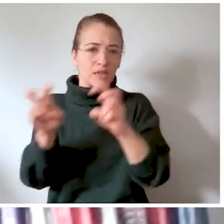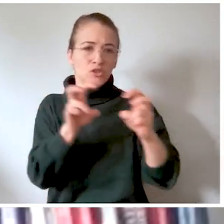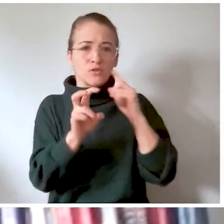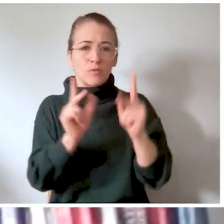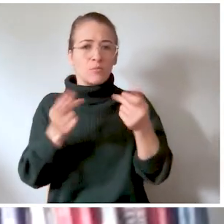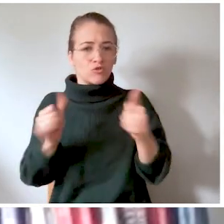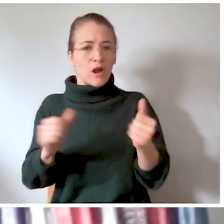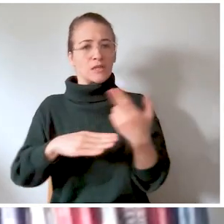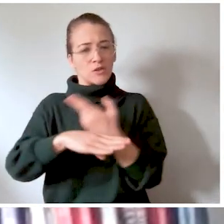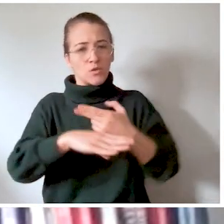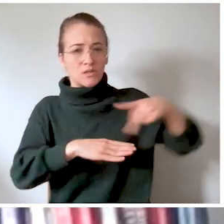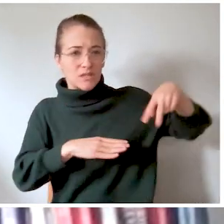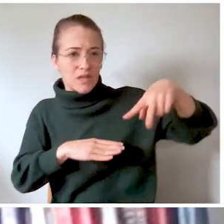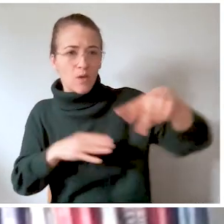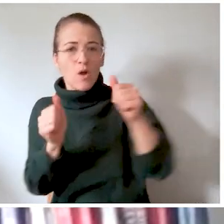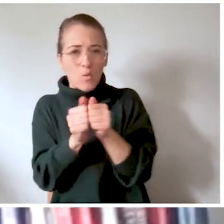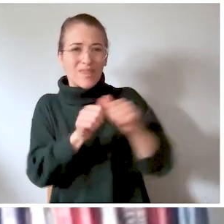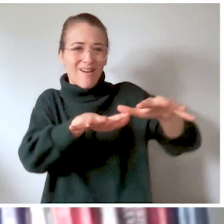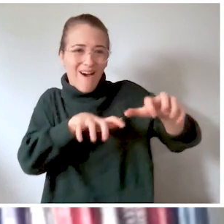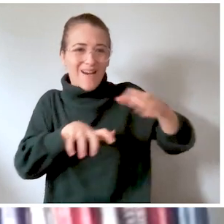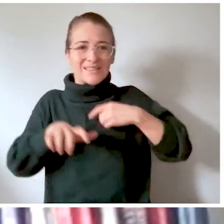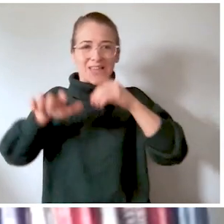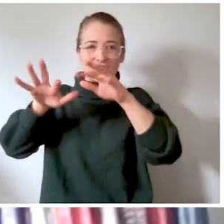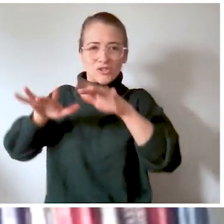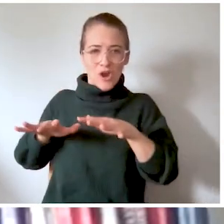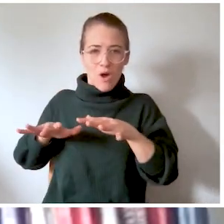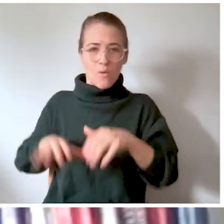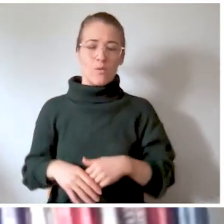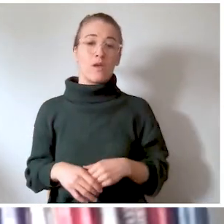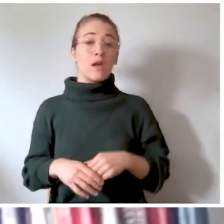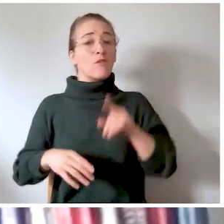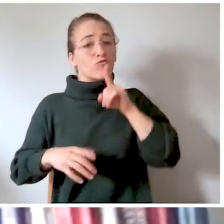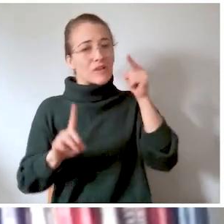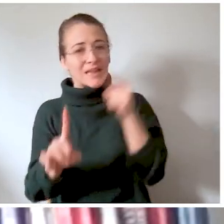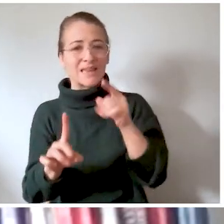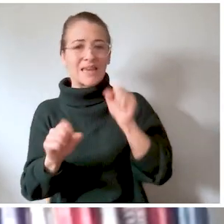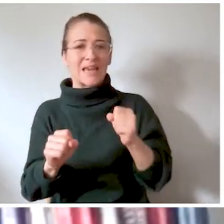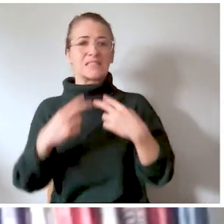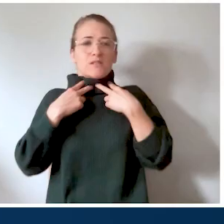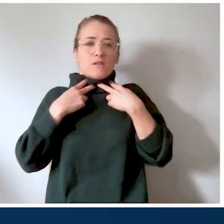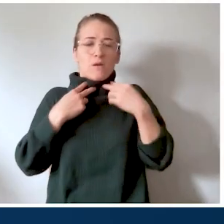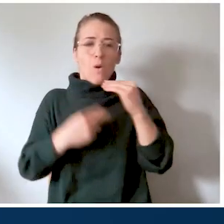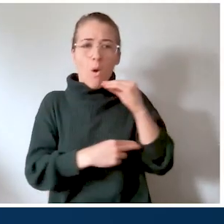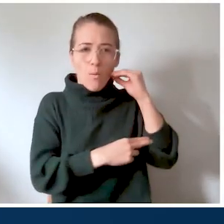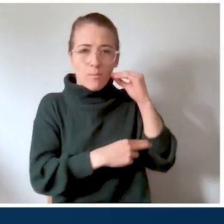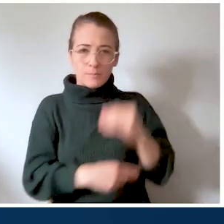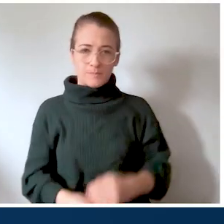with excessive amounts of snow and ice and ultimately can barricade them into their homes. That's right.